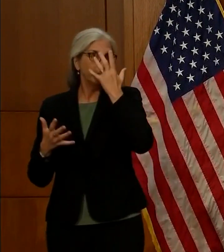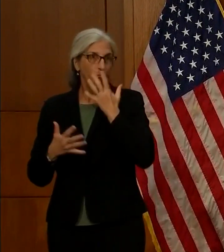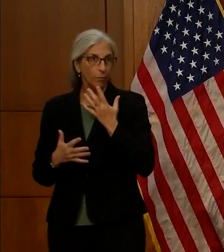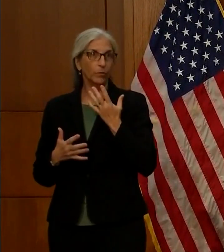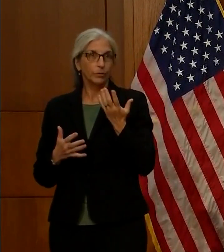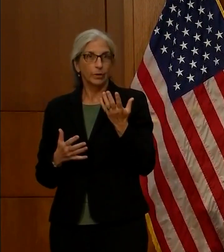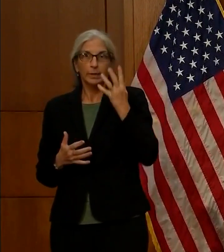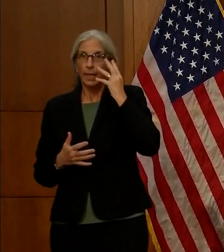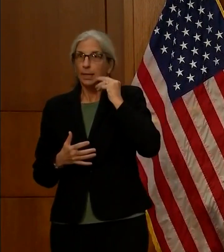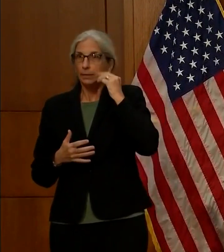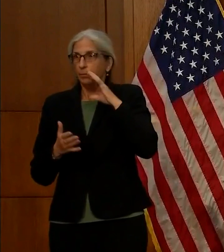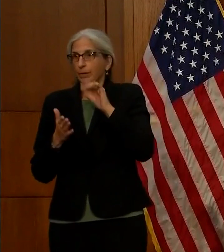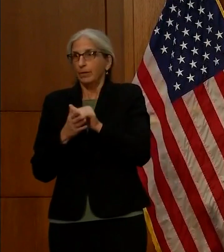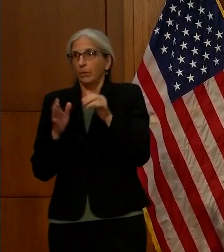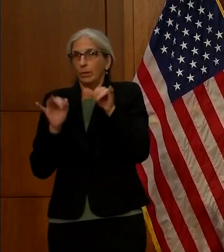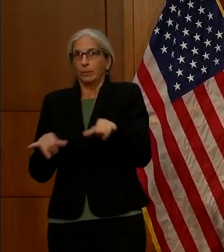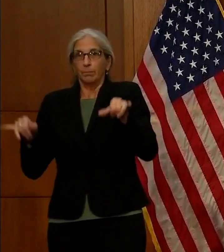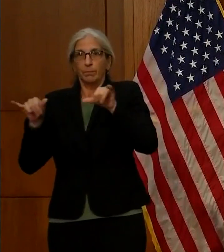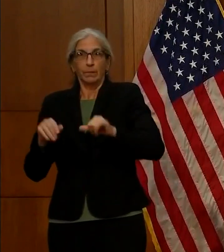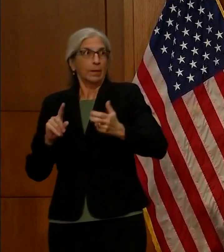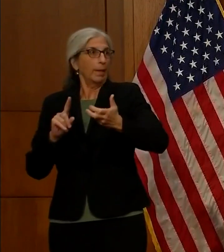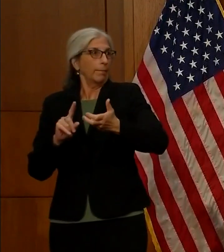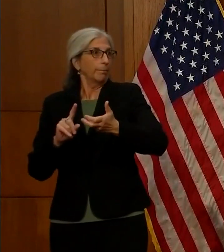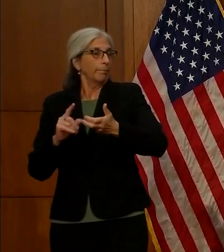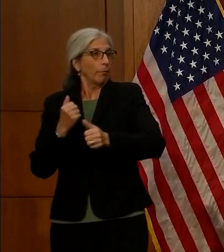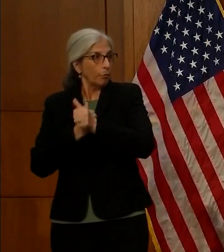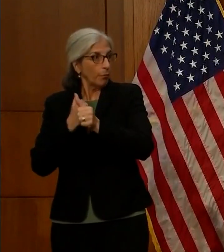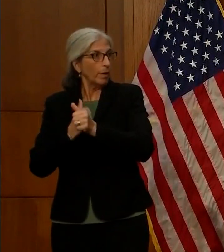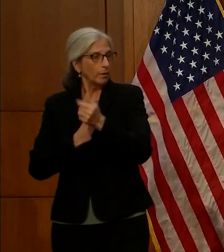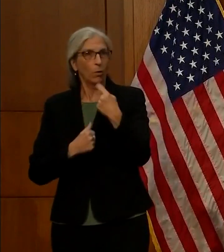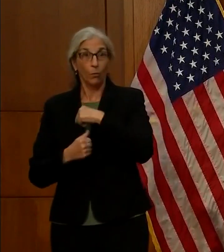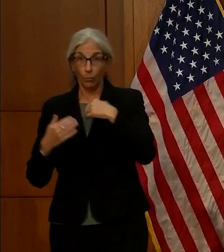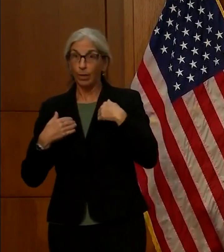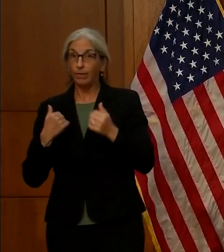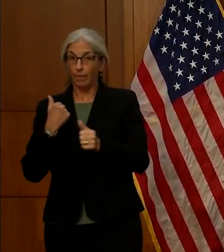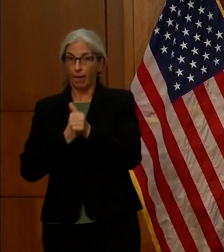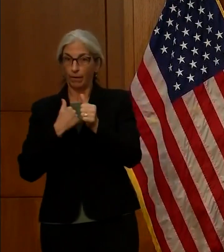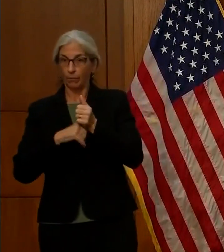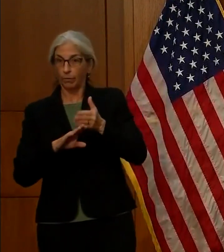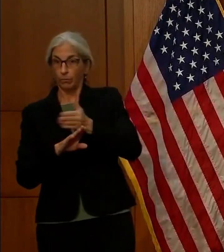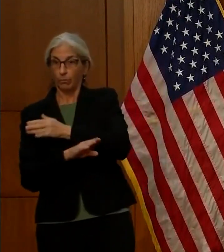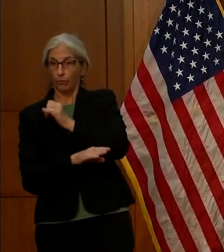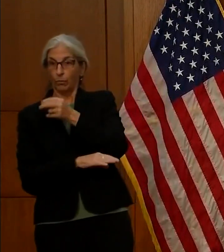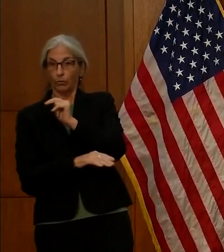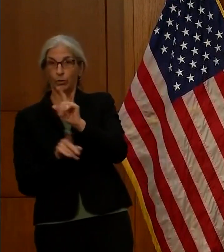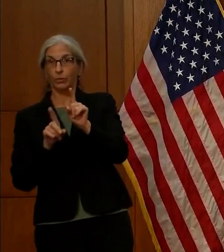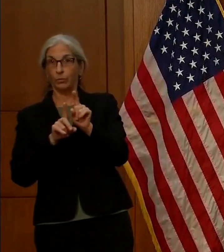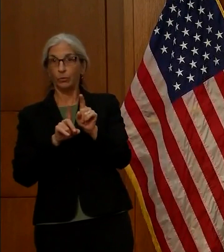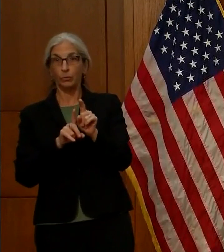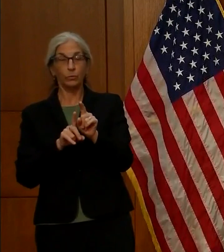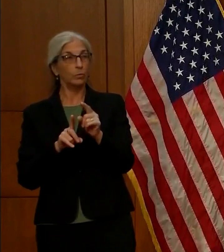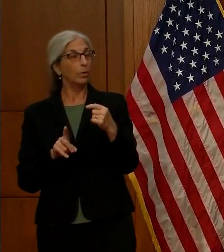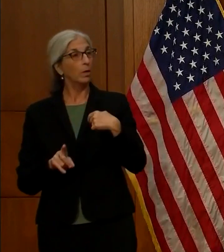UNFORTUNATELY WE HAVE BEEN DEALING WITH THOSE- OVER THE MONTHS IT YOU KNOW AS I SAID WE